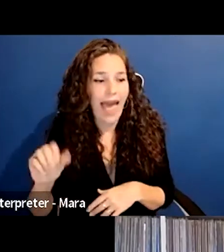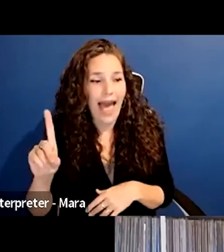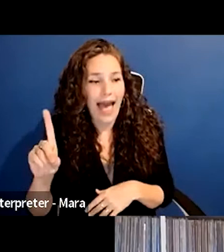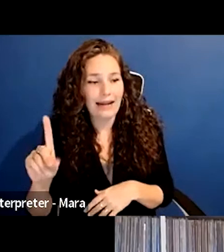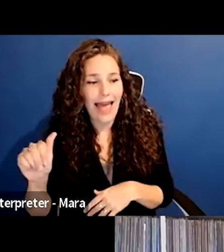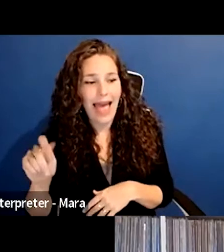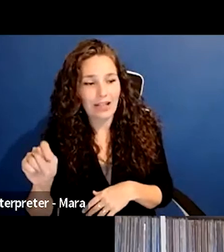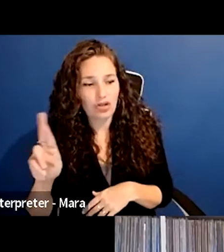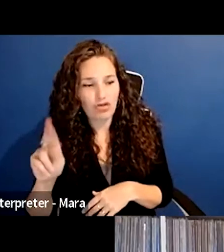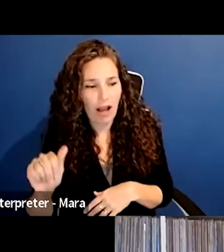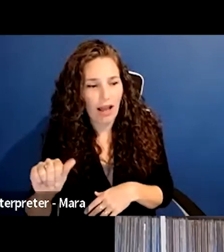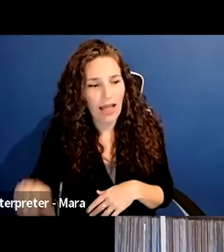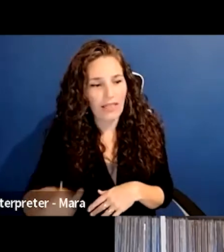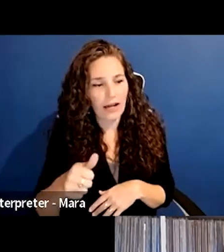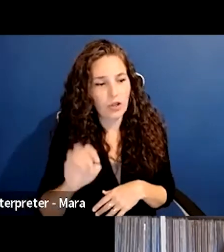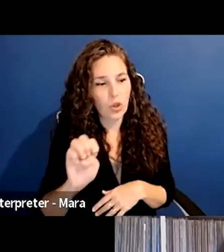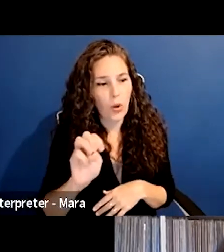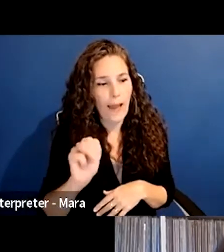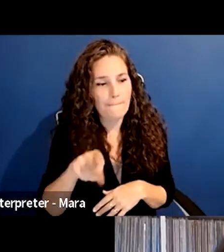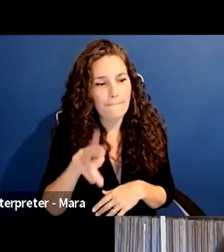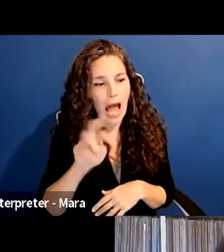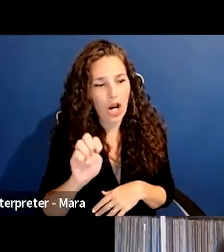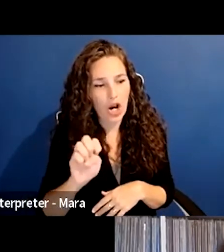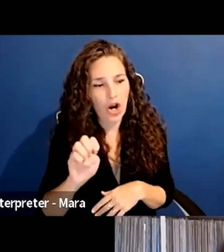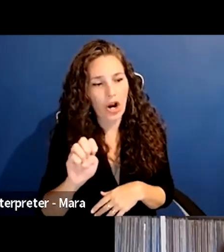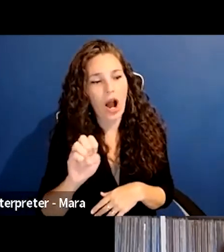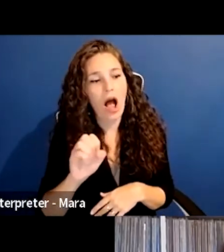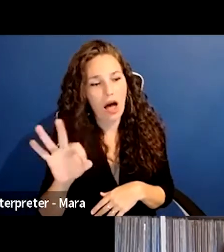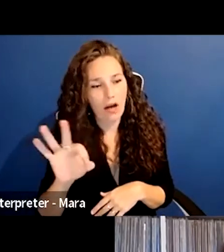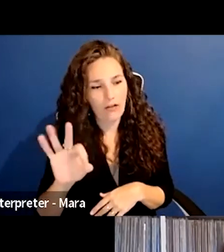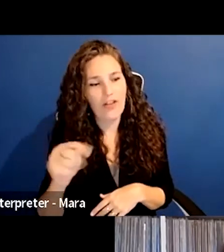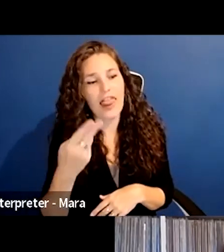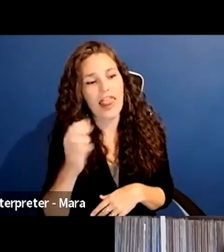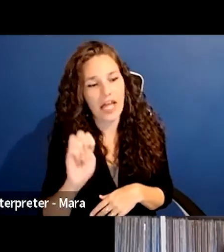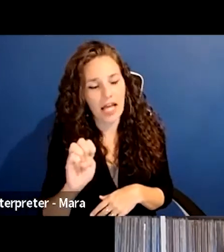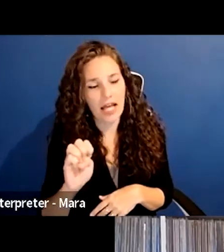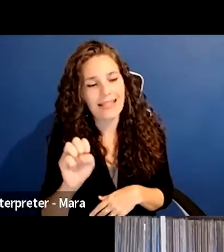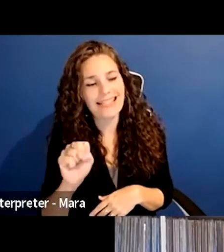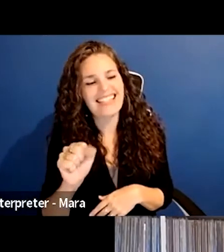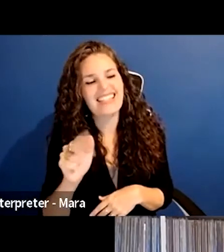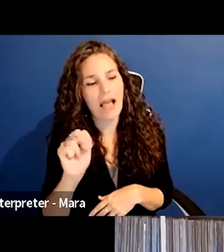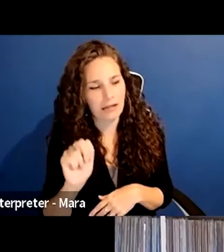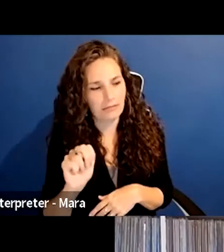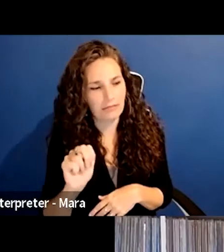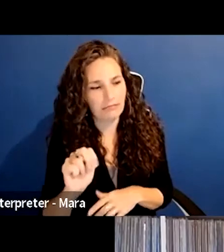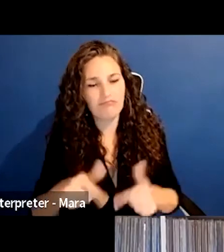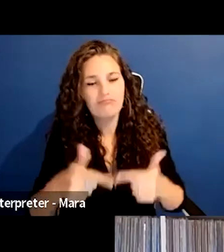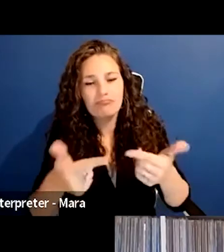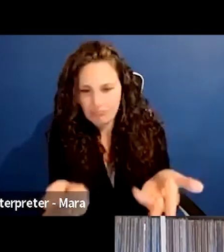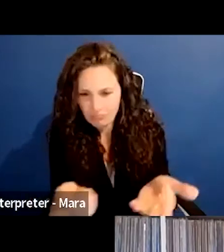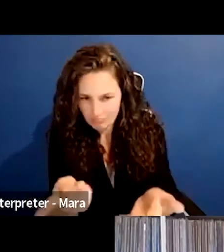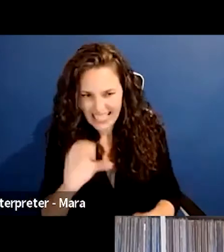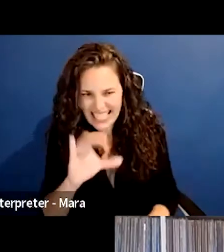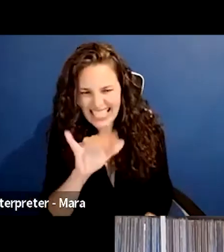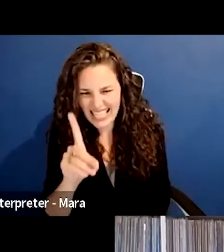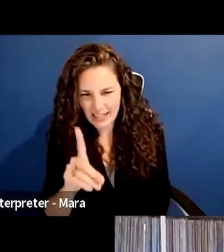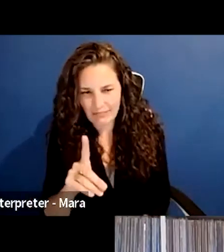Cyd and Rochelle, I'm handing it over to you. Thank you so much, Lee and Ben.